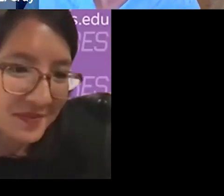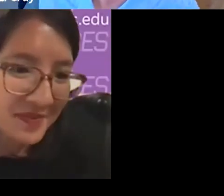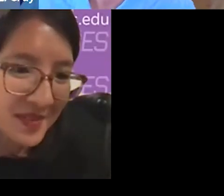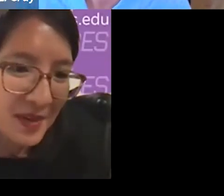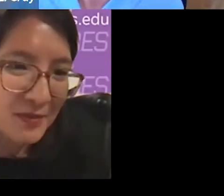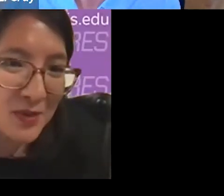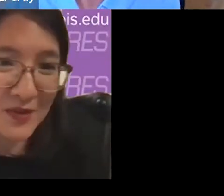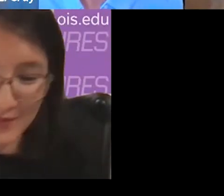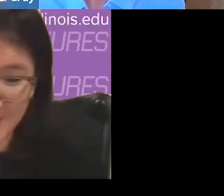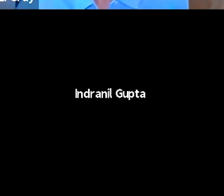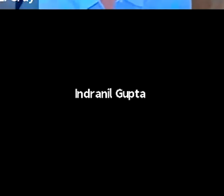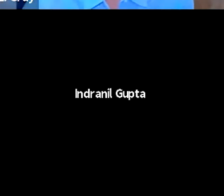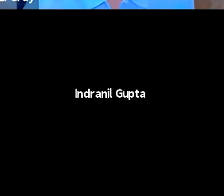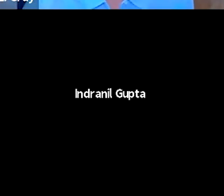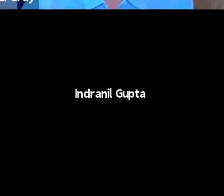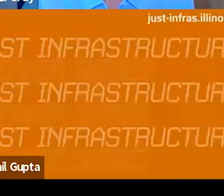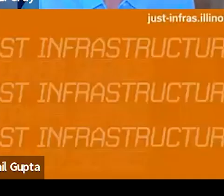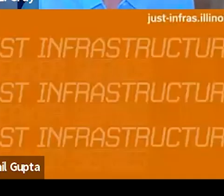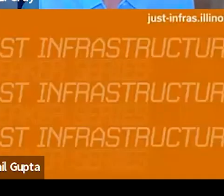That was wonderful, Mary Thank you so much.